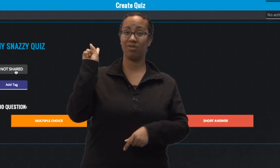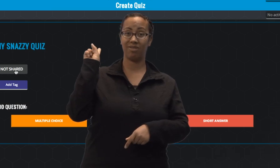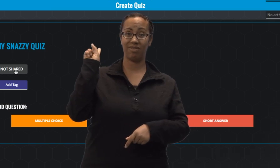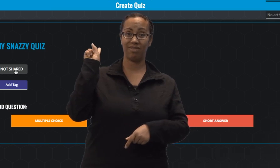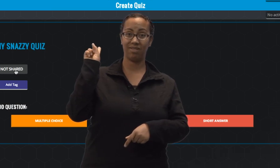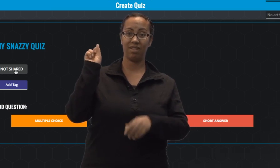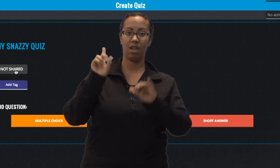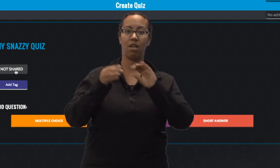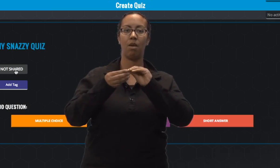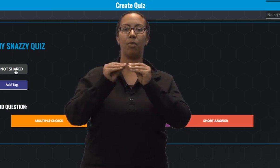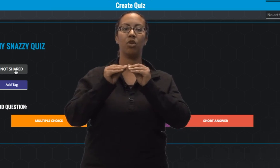That's totally up to you.